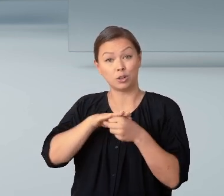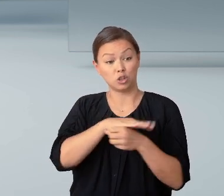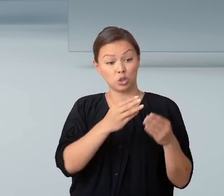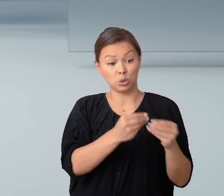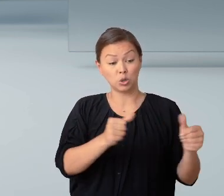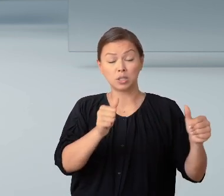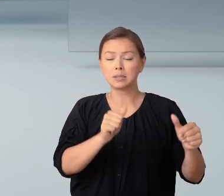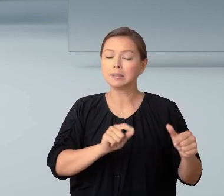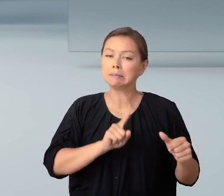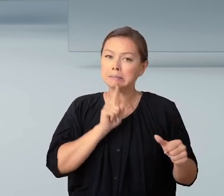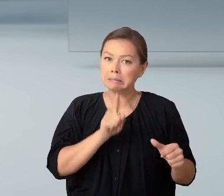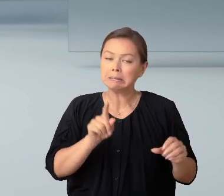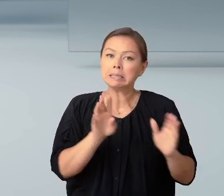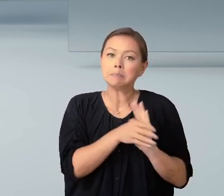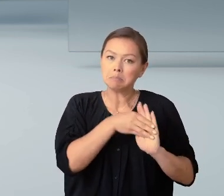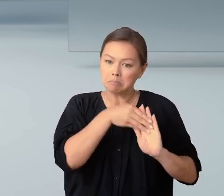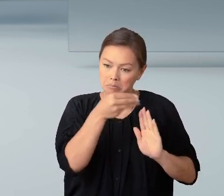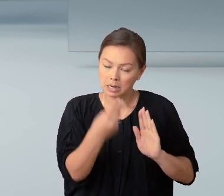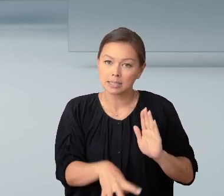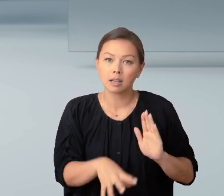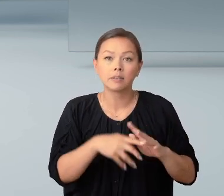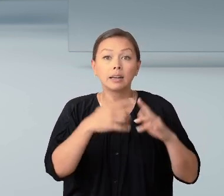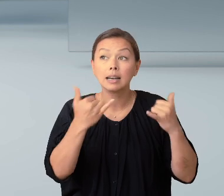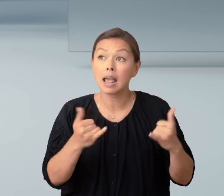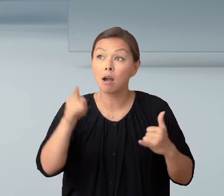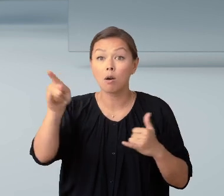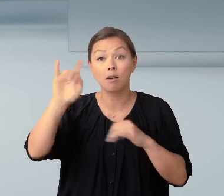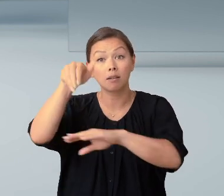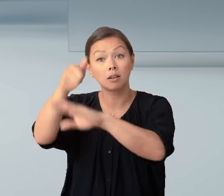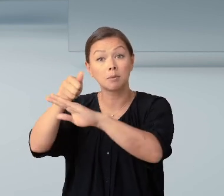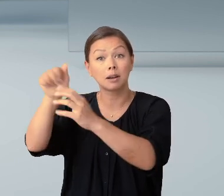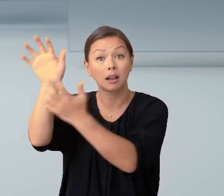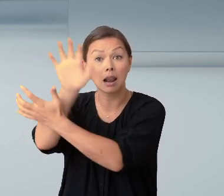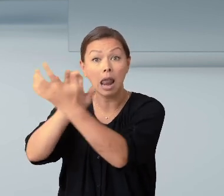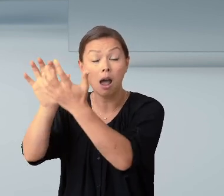solutions. They're so much more adaptable and affordable in the